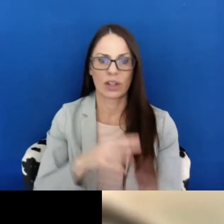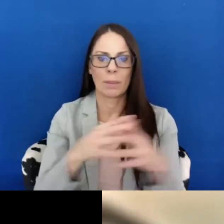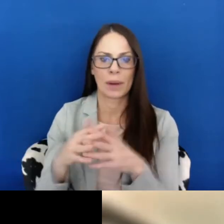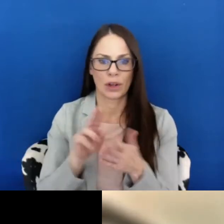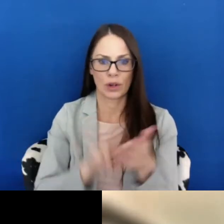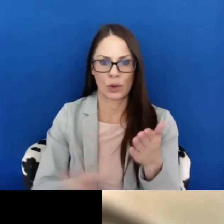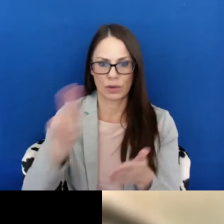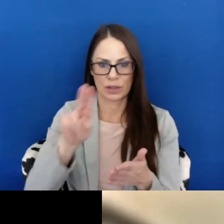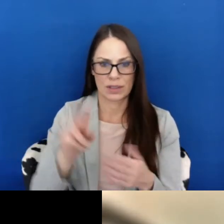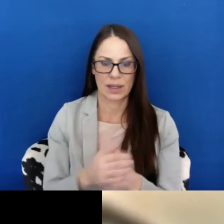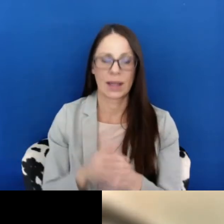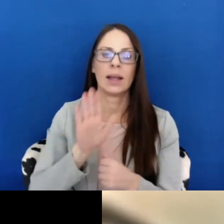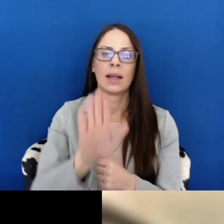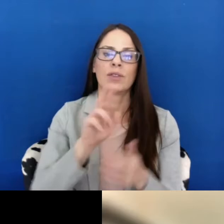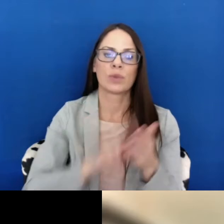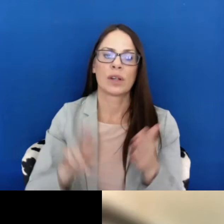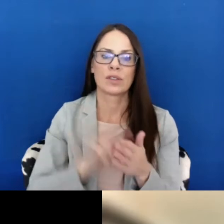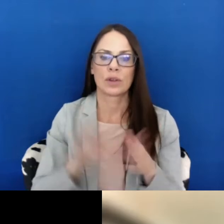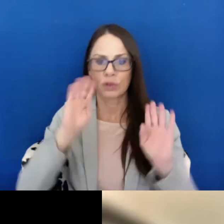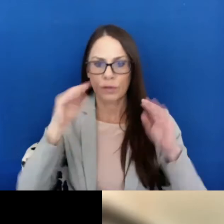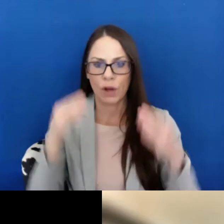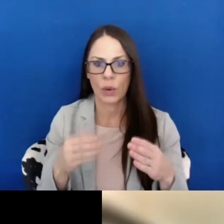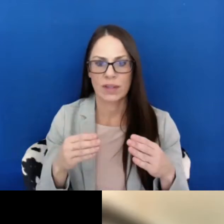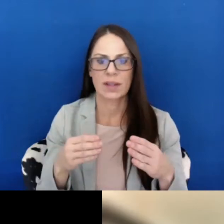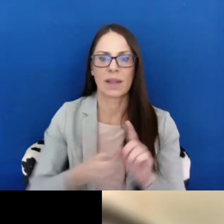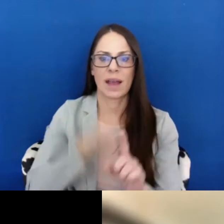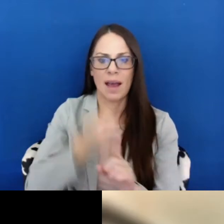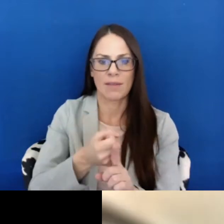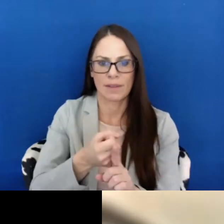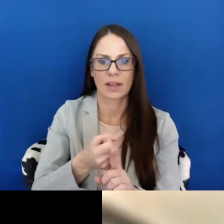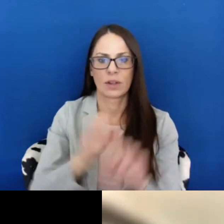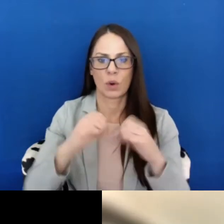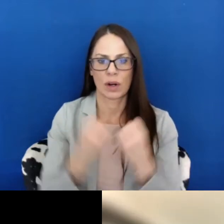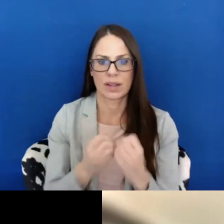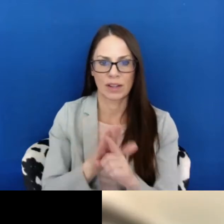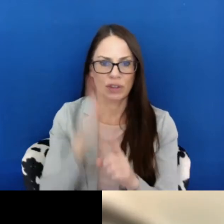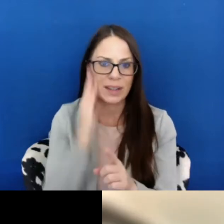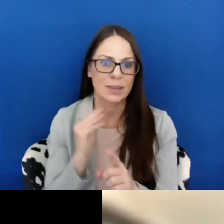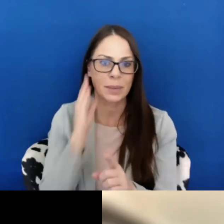15:27:46 His research focuses on the effect of organization of experience. In particular,